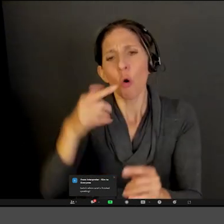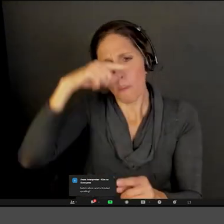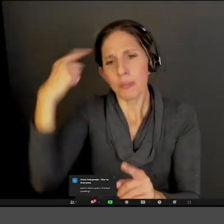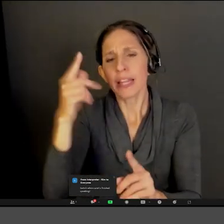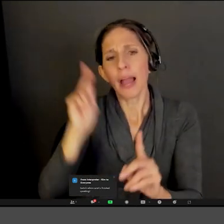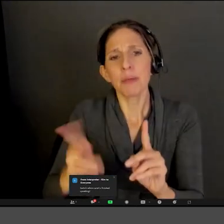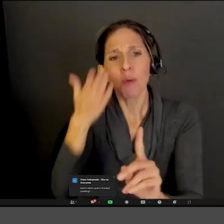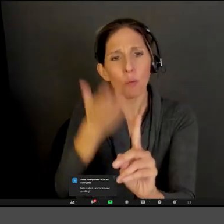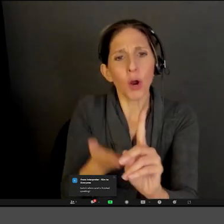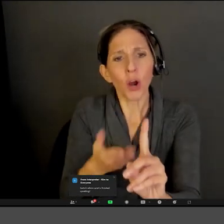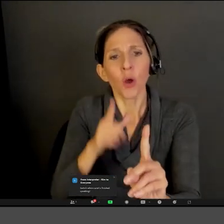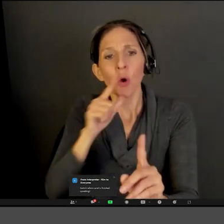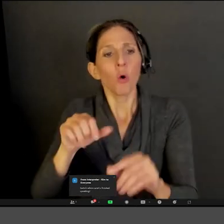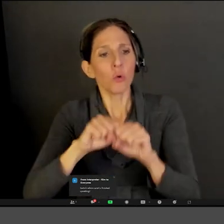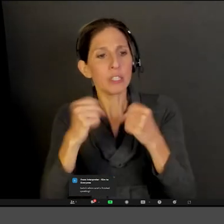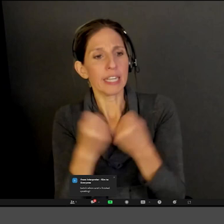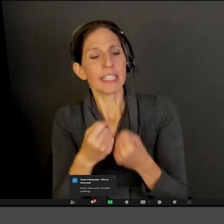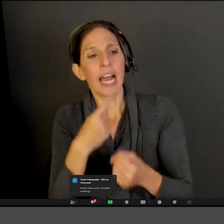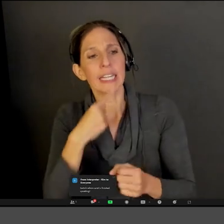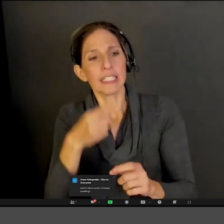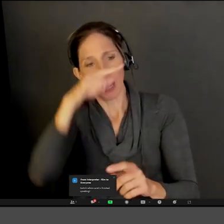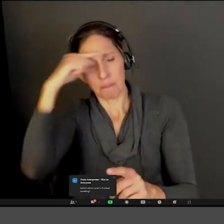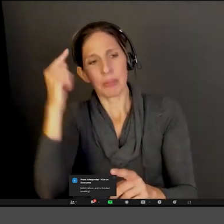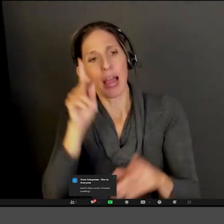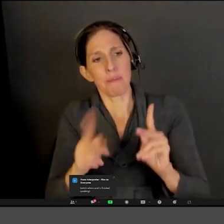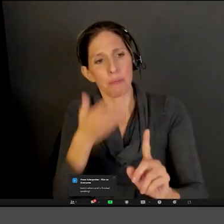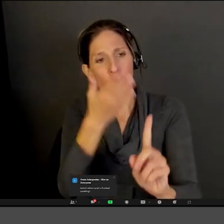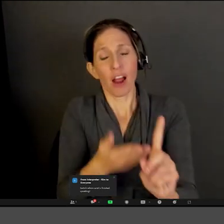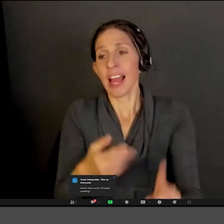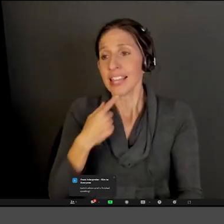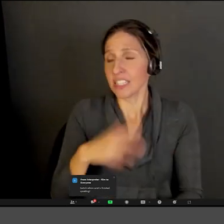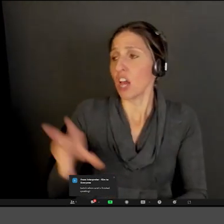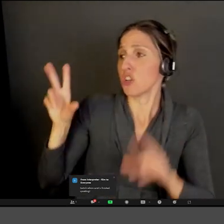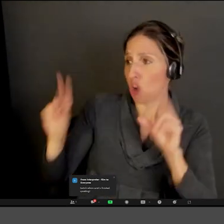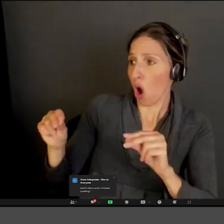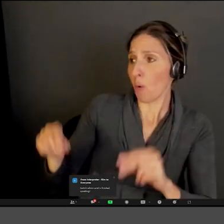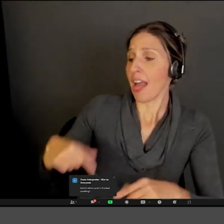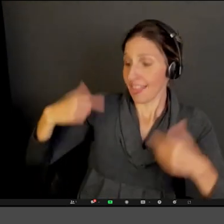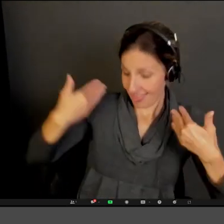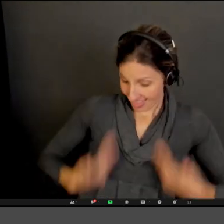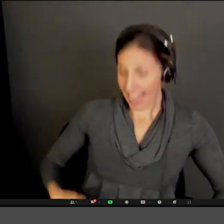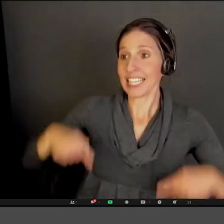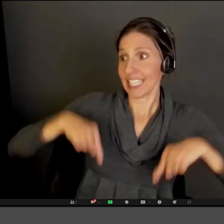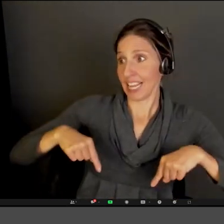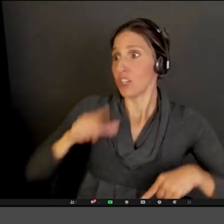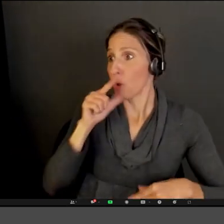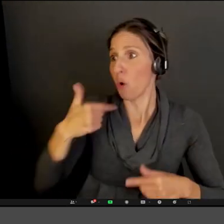AND THEY SAID, NO, THIS IS WHO WE ARE. AND THOSE POWER OF THOSE IMAGES IN IN THE IN THE NEWSPAPERS